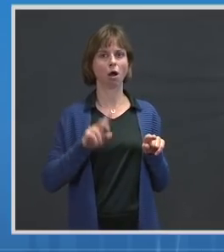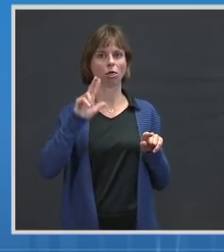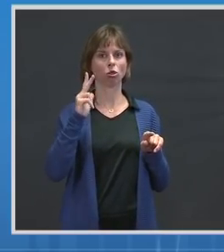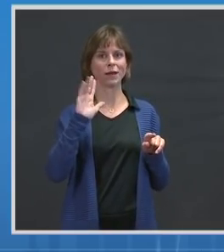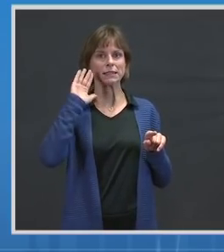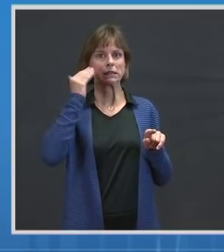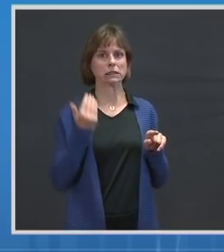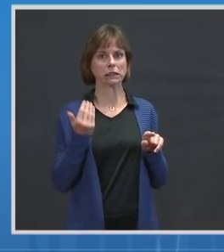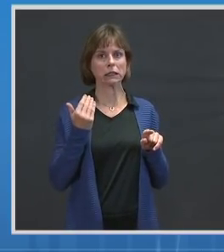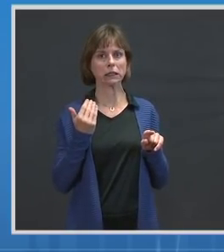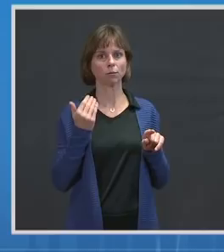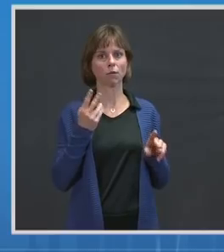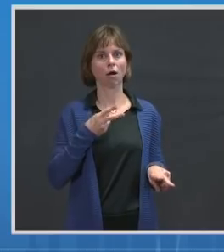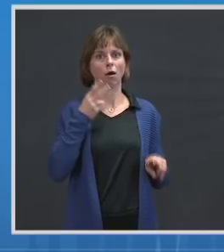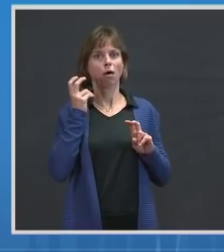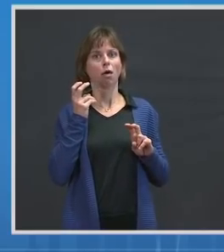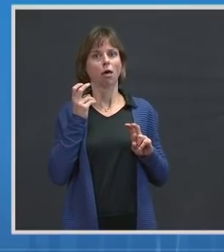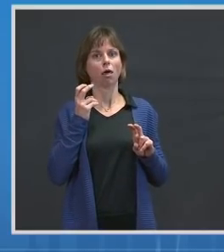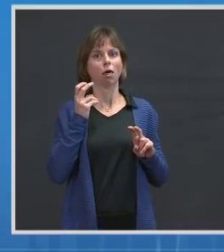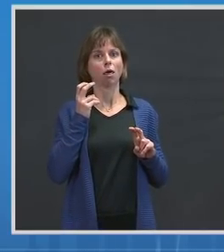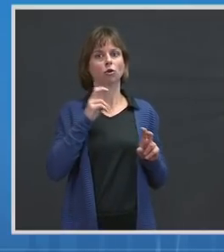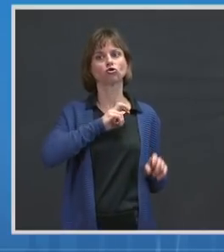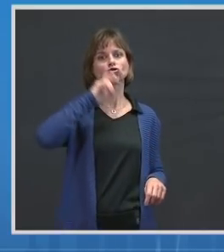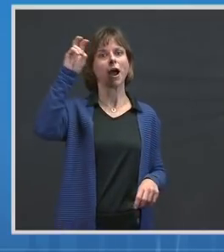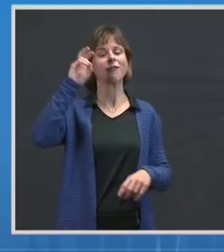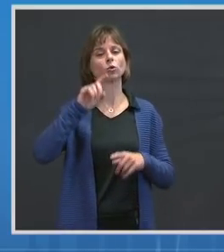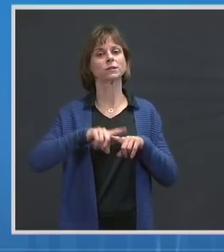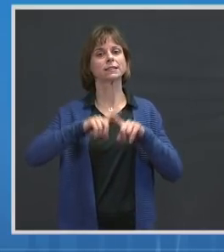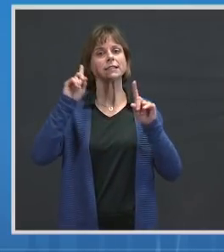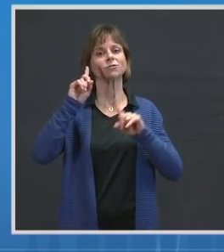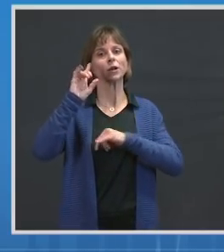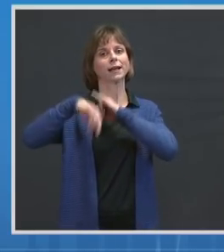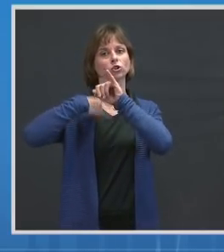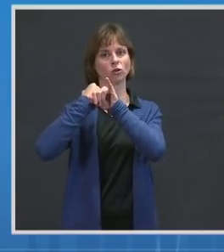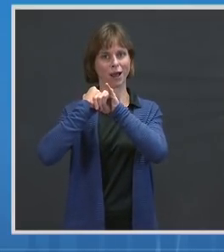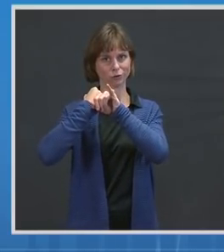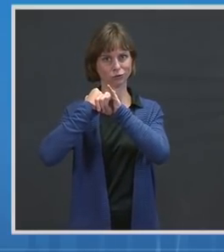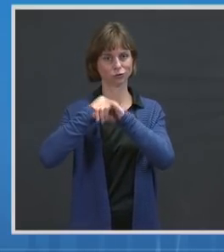during international travel to other destinations, and three during travel to California.